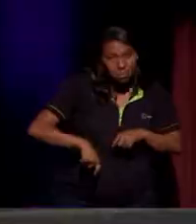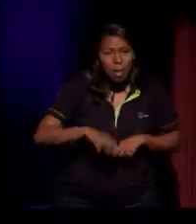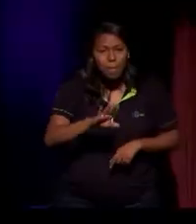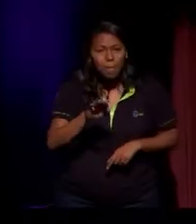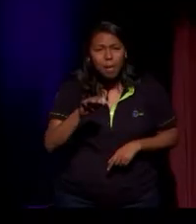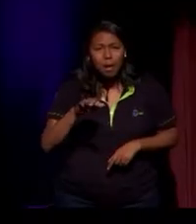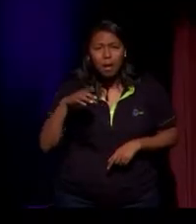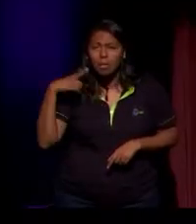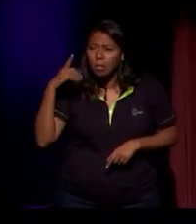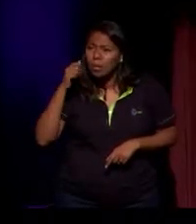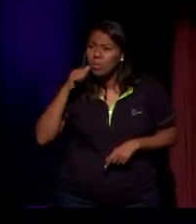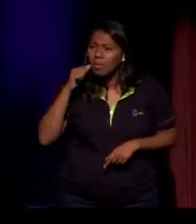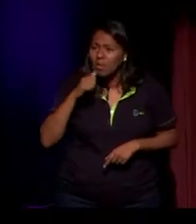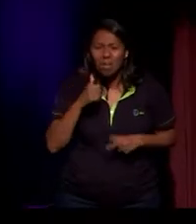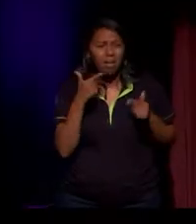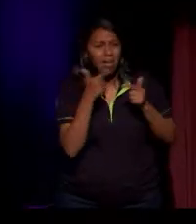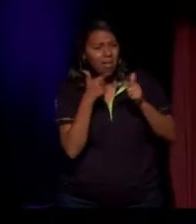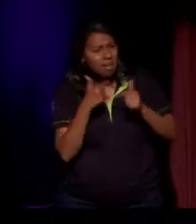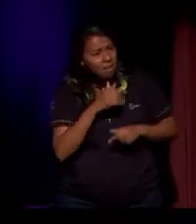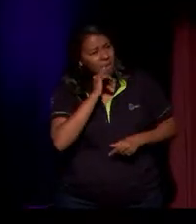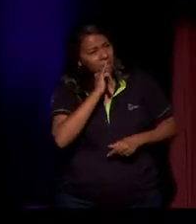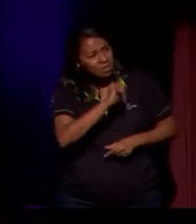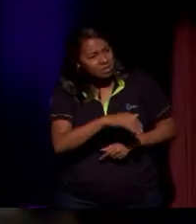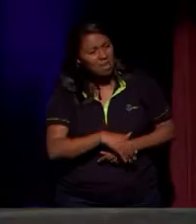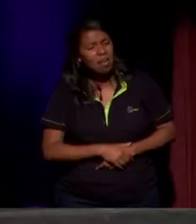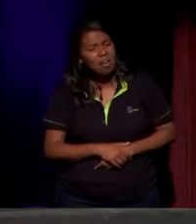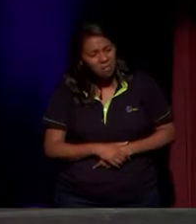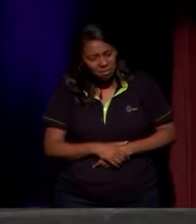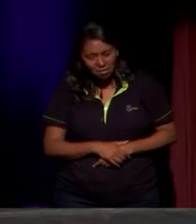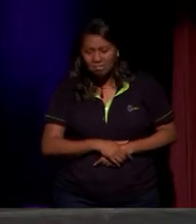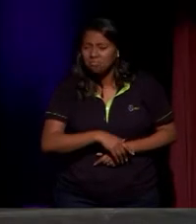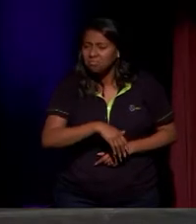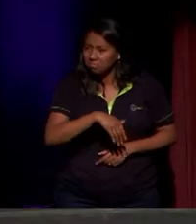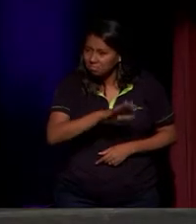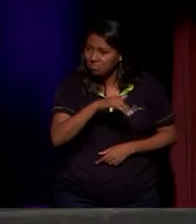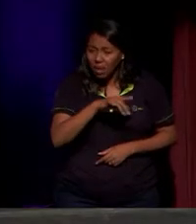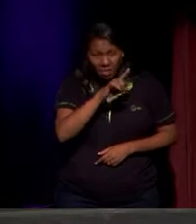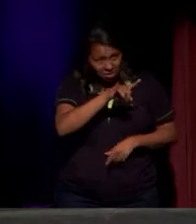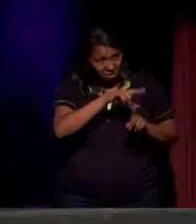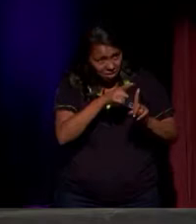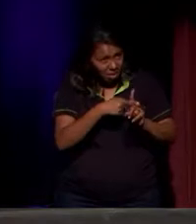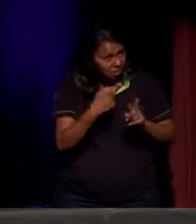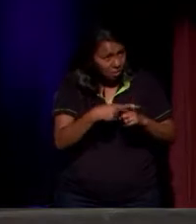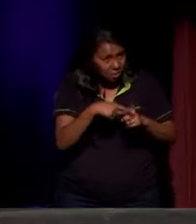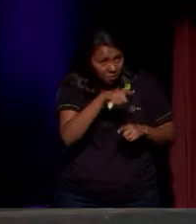and they said it is well done, became pregnant, That's what you asked for, so now